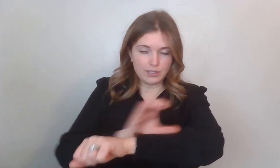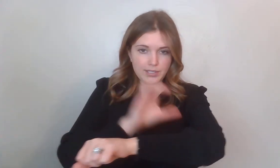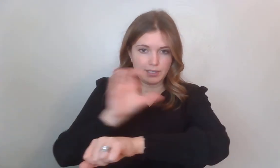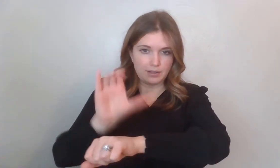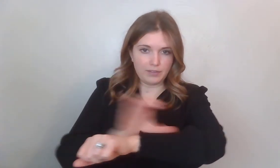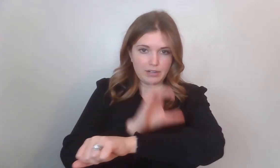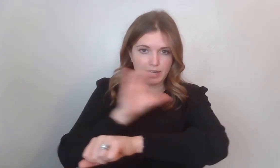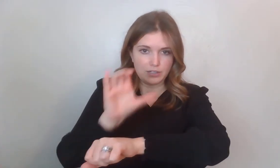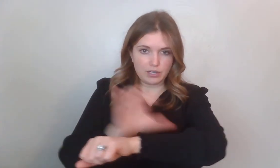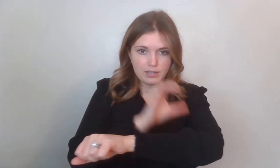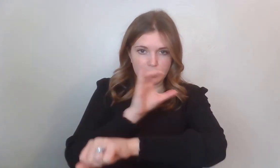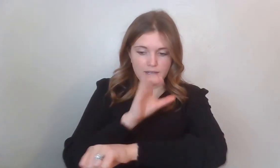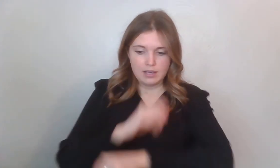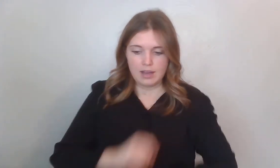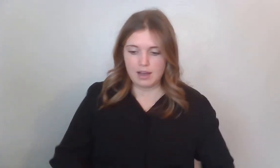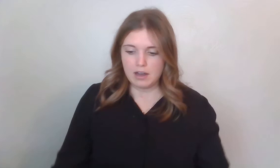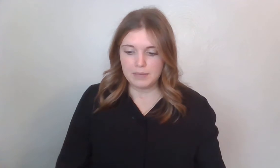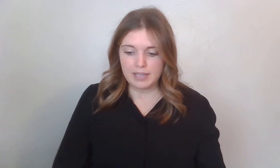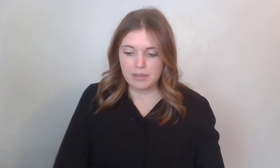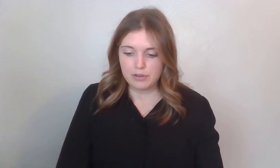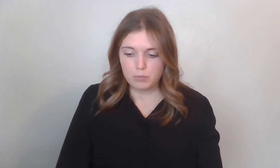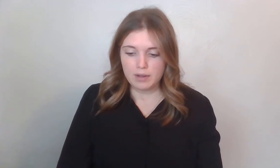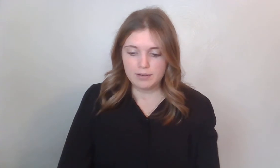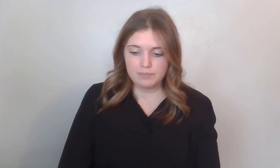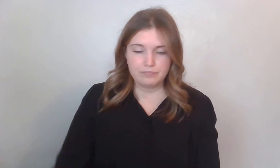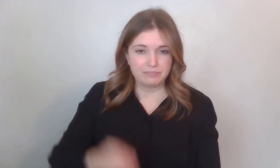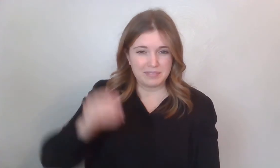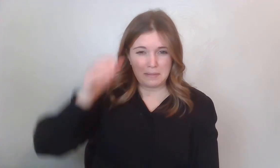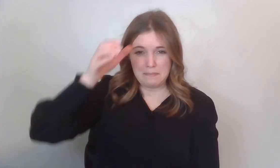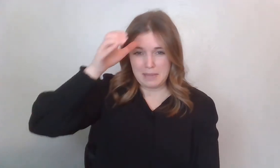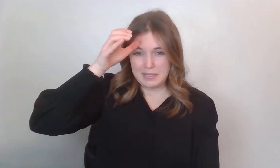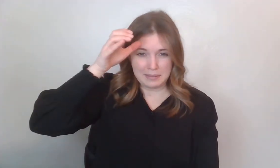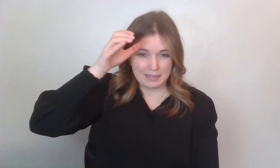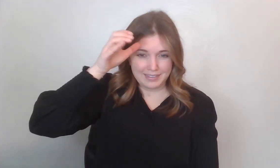This is another variation. Um, and that third one may be something like